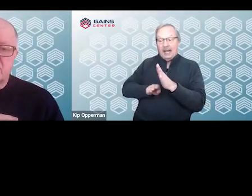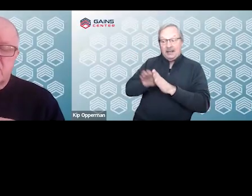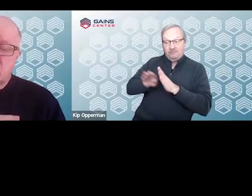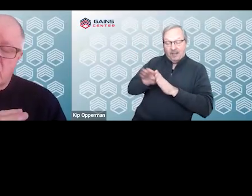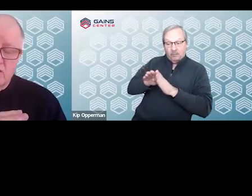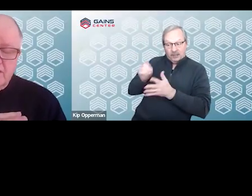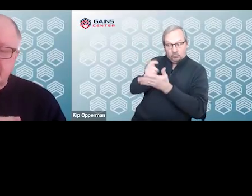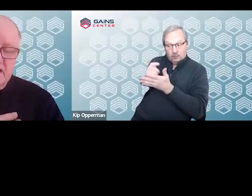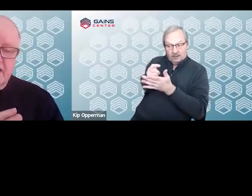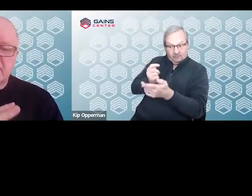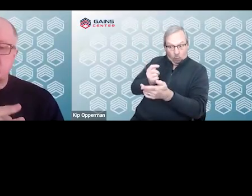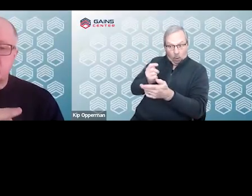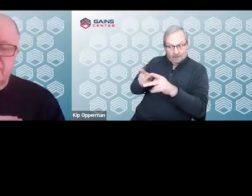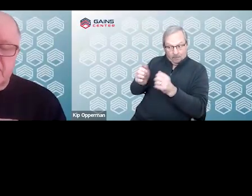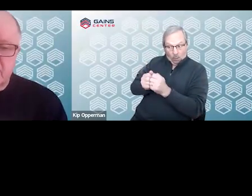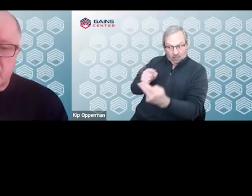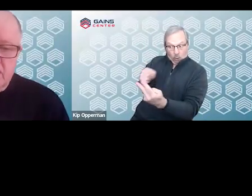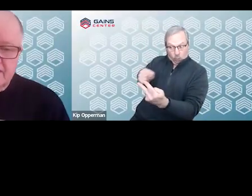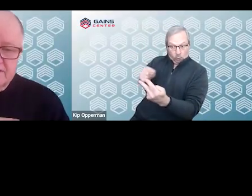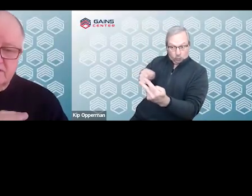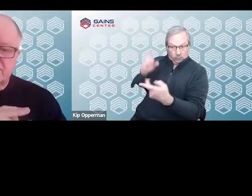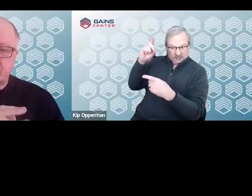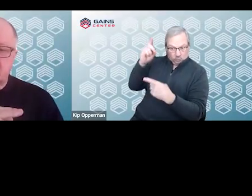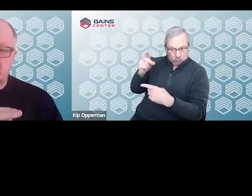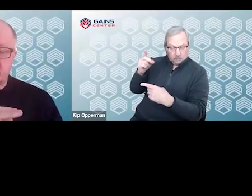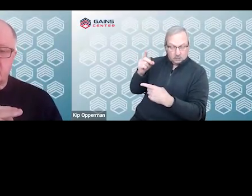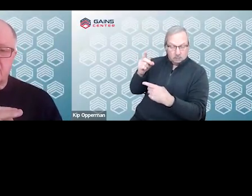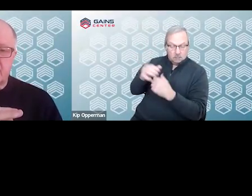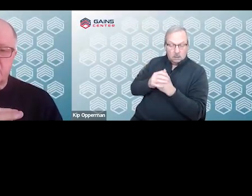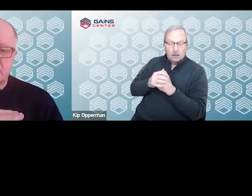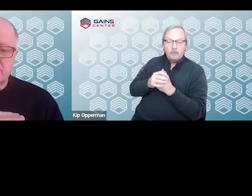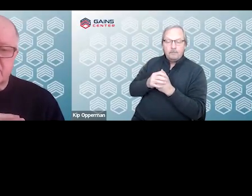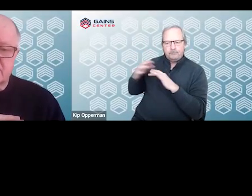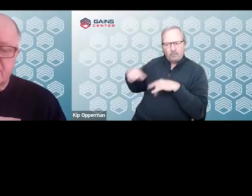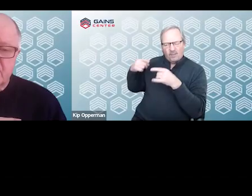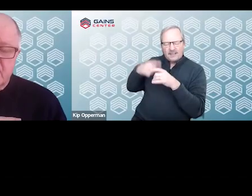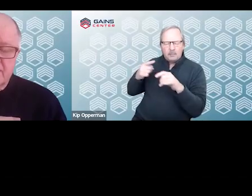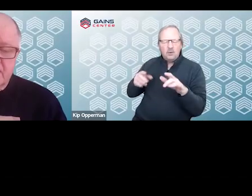And over that time, we've done all kinds of interventions.